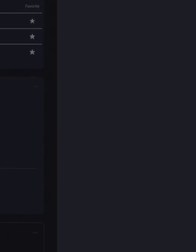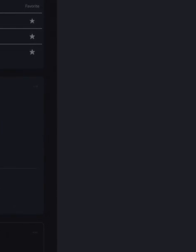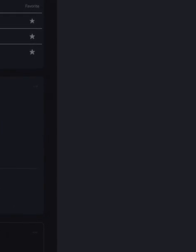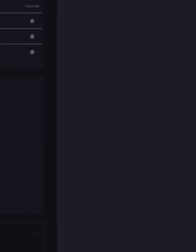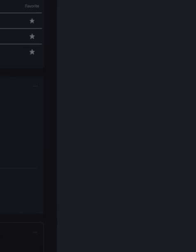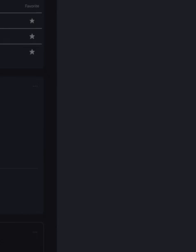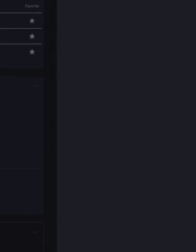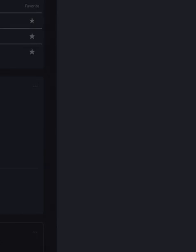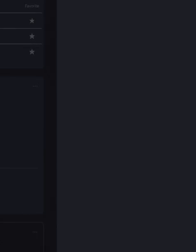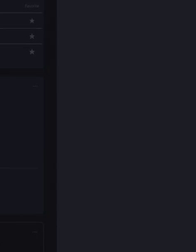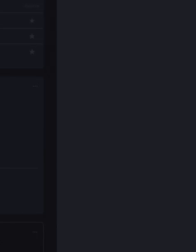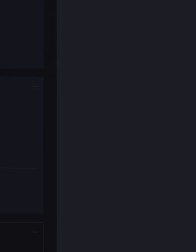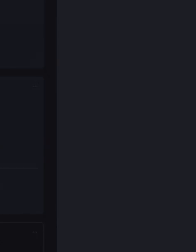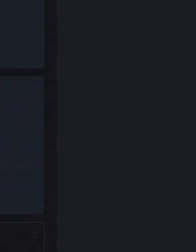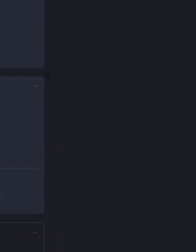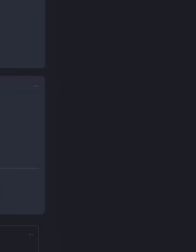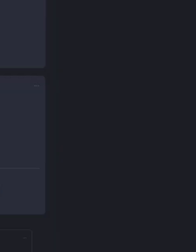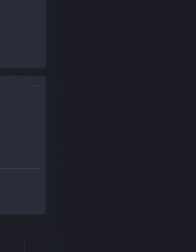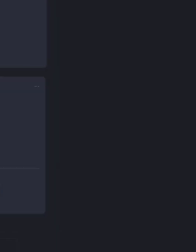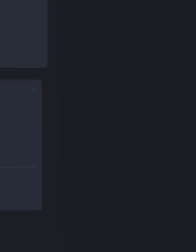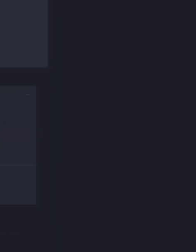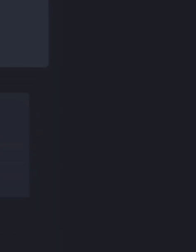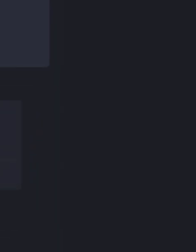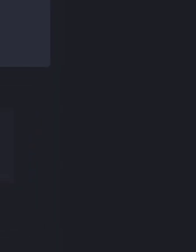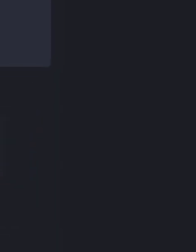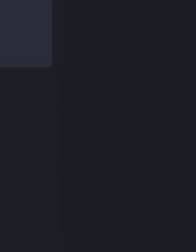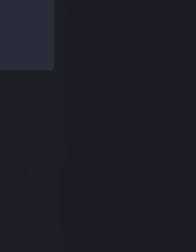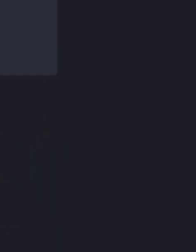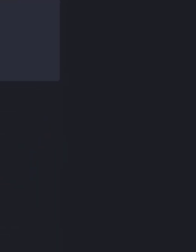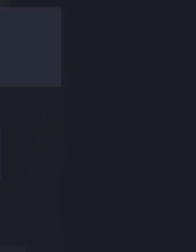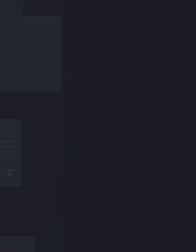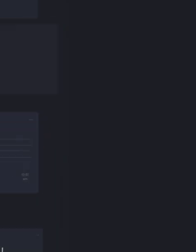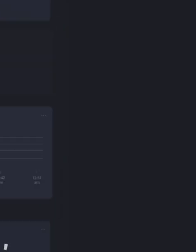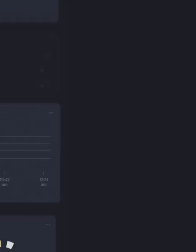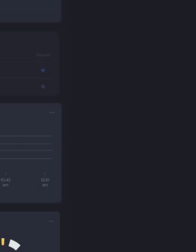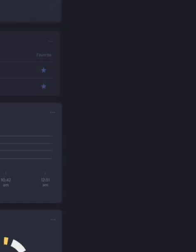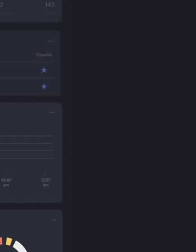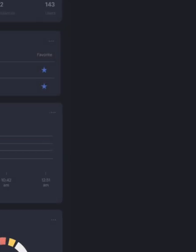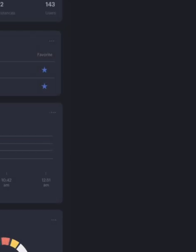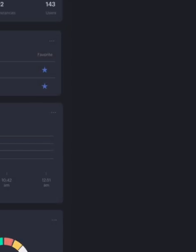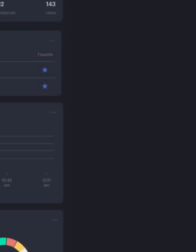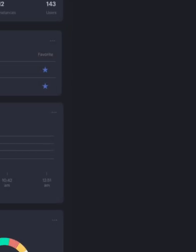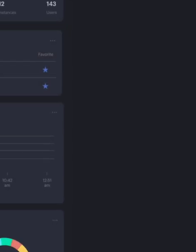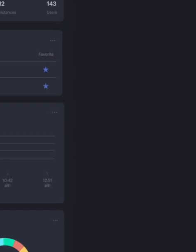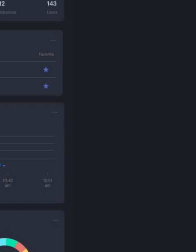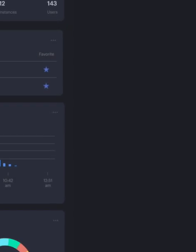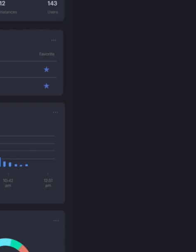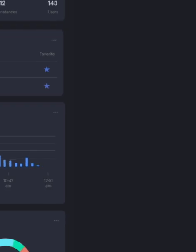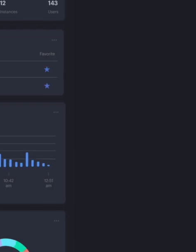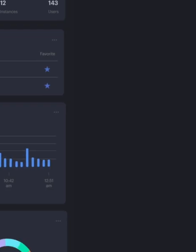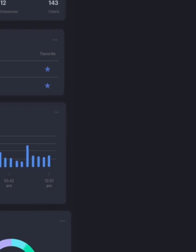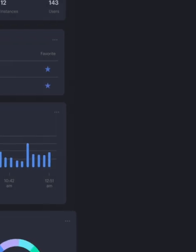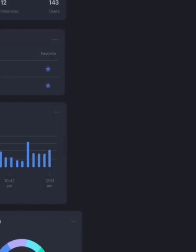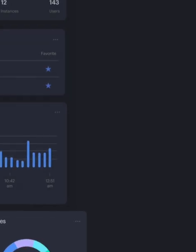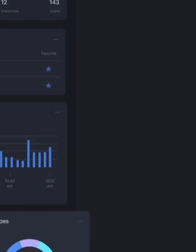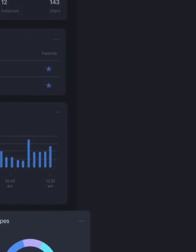That's just the start. With HPE Morpheus Enterprise Software, you can unlock enterprise-class hybrid cloud